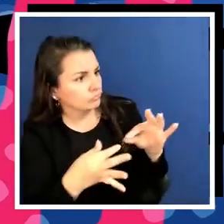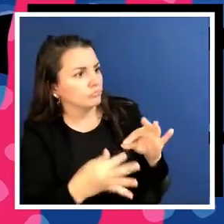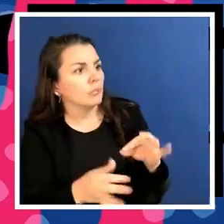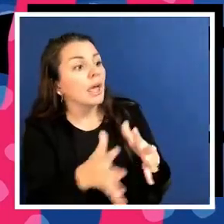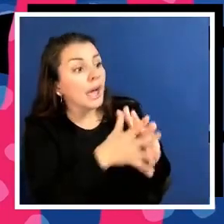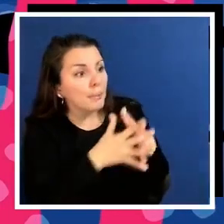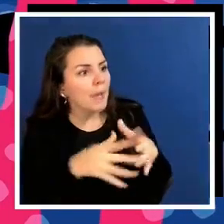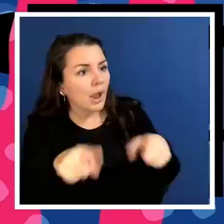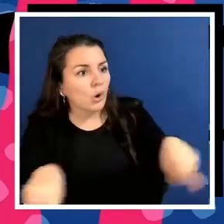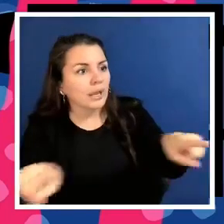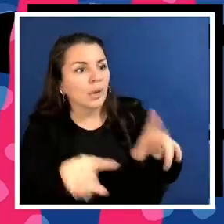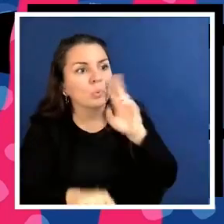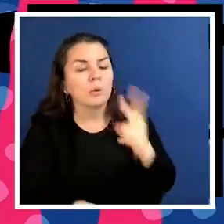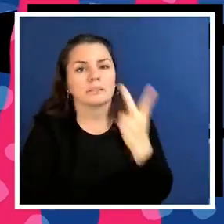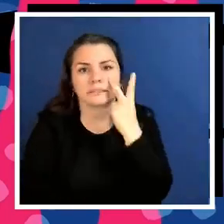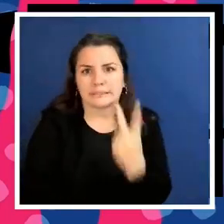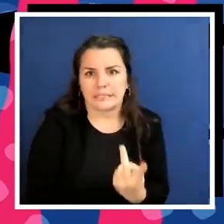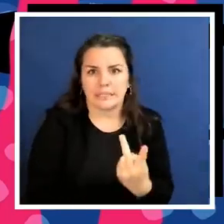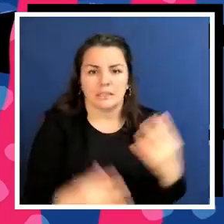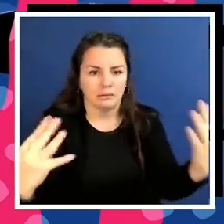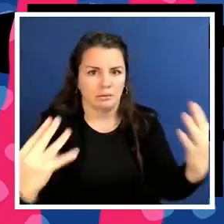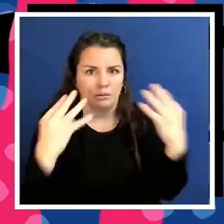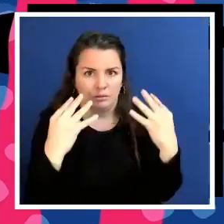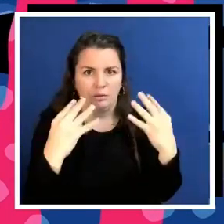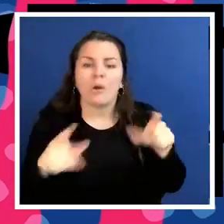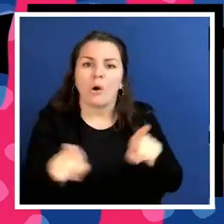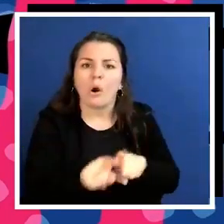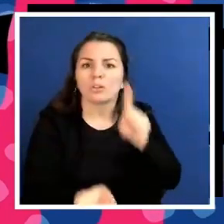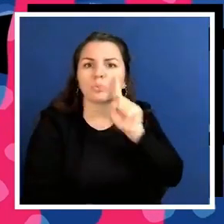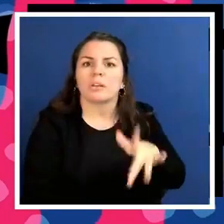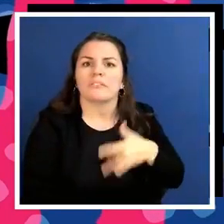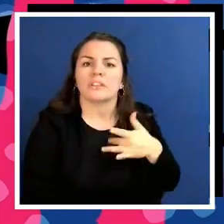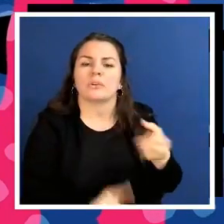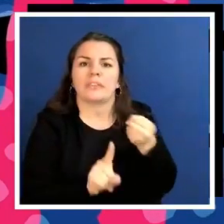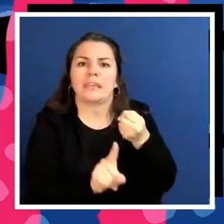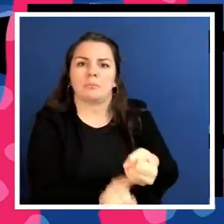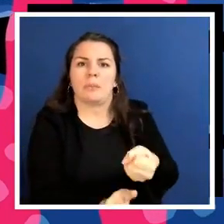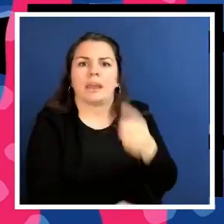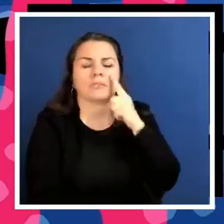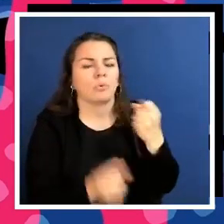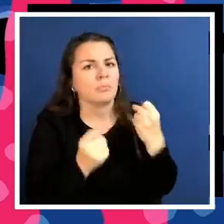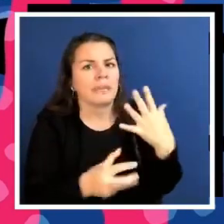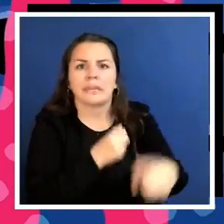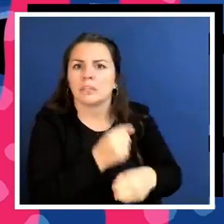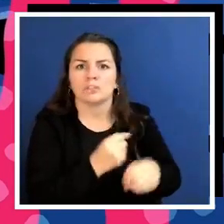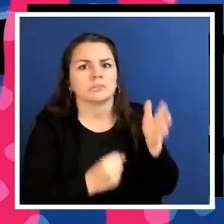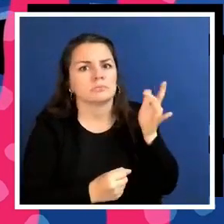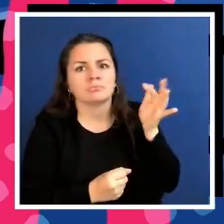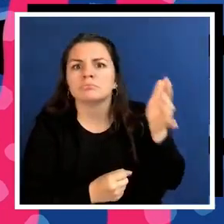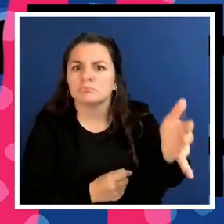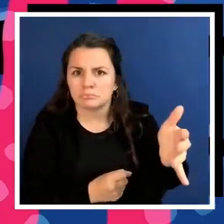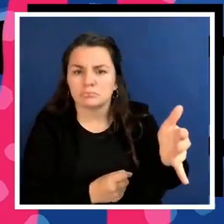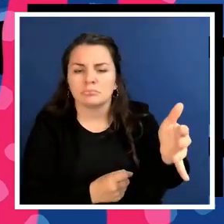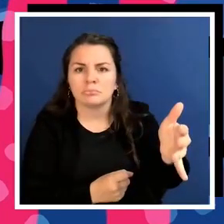AMERICAN RESCUE PLAN INTO LAW I SAID THIS.